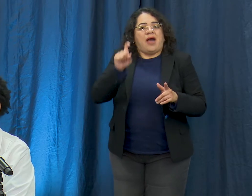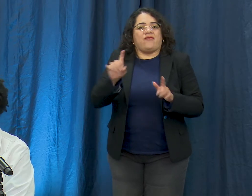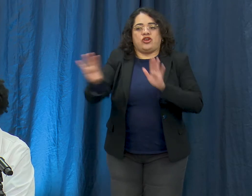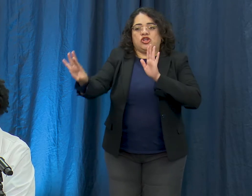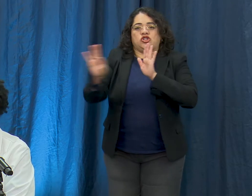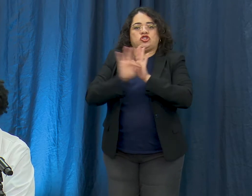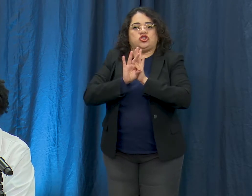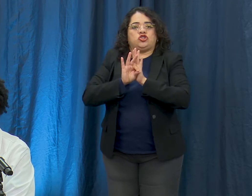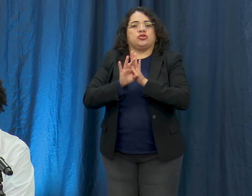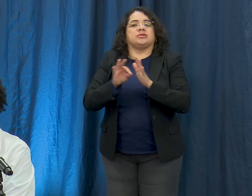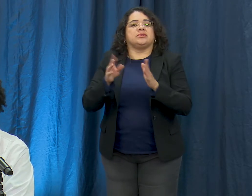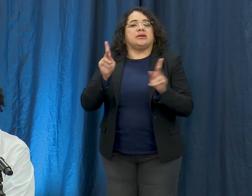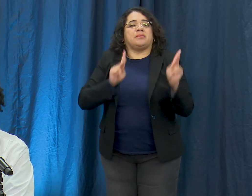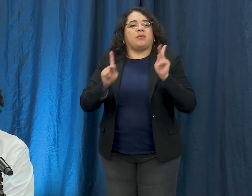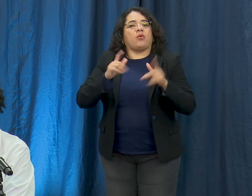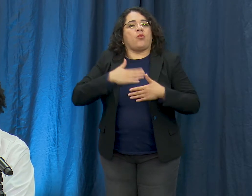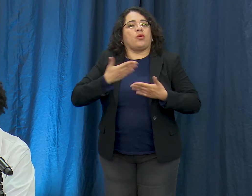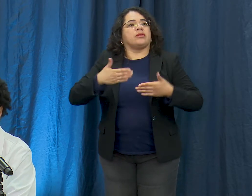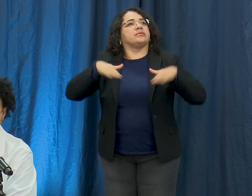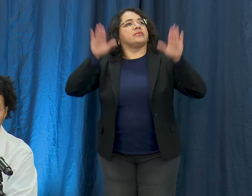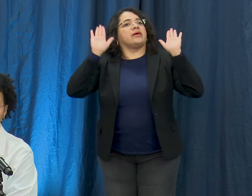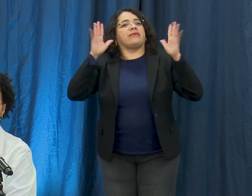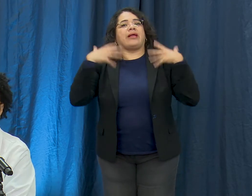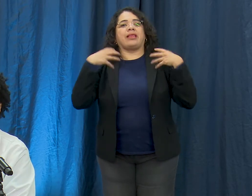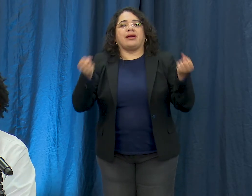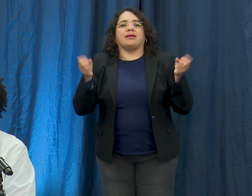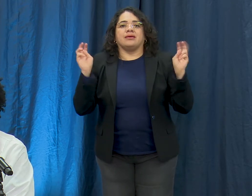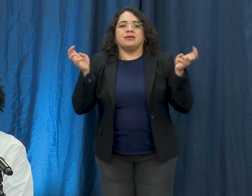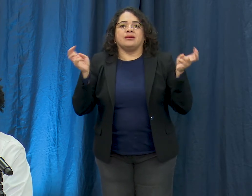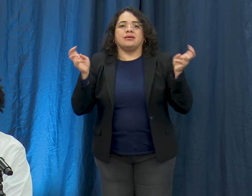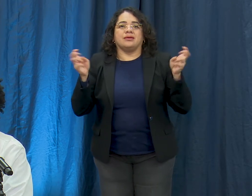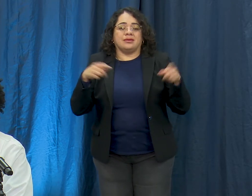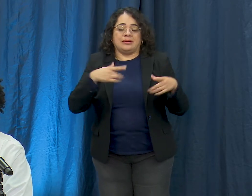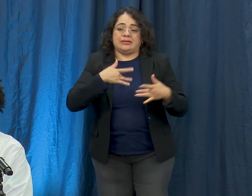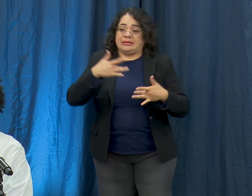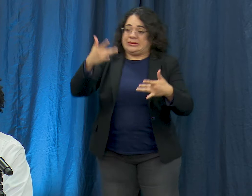then have people and then see who all got the infection from that person so I